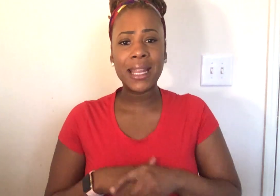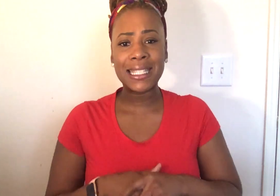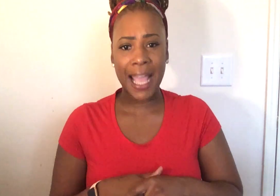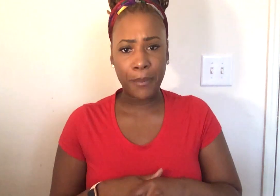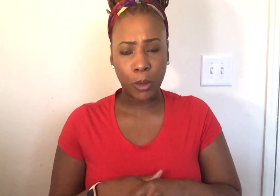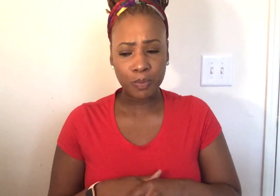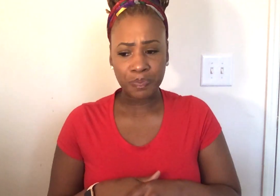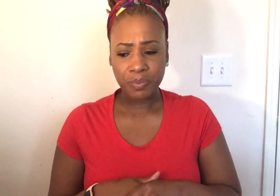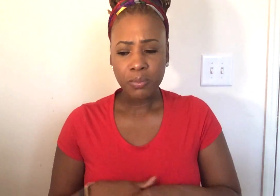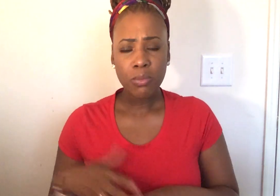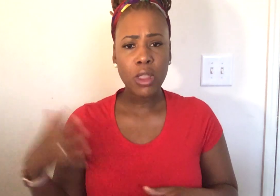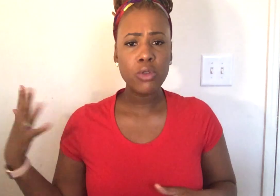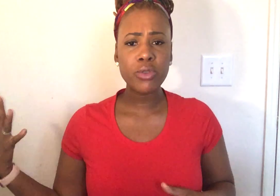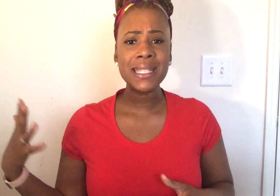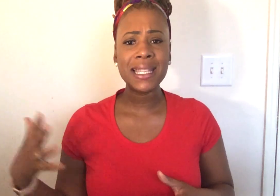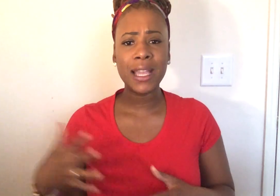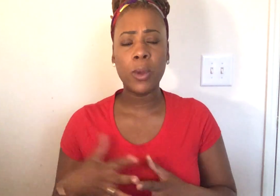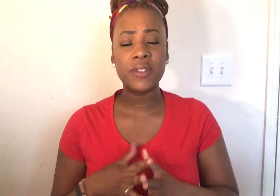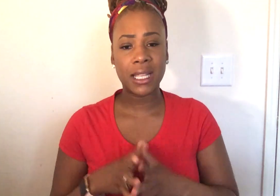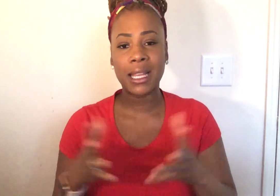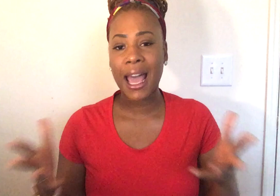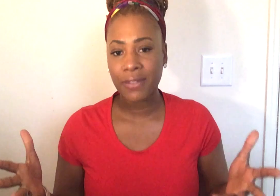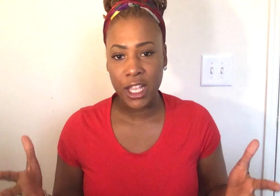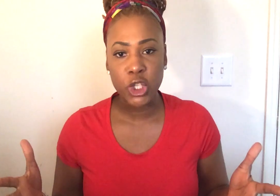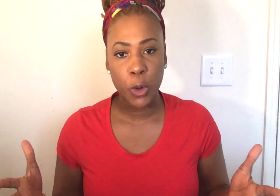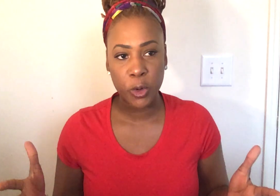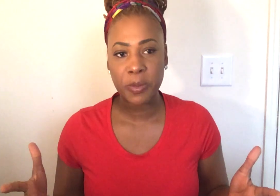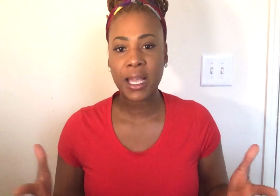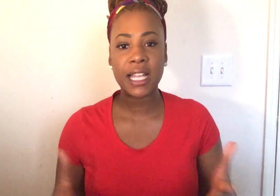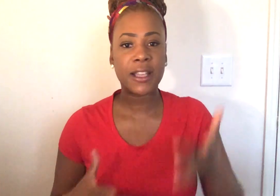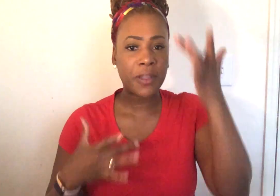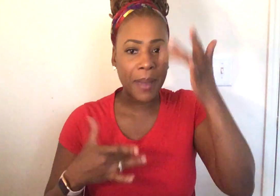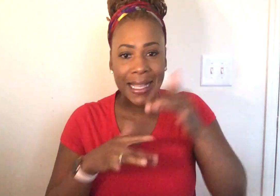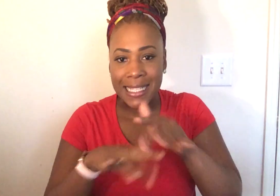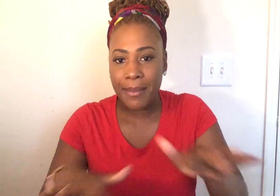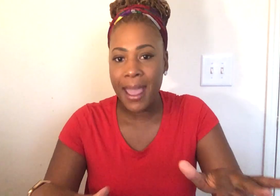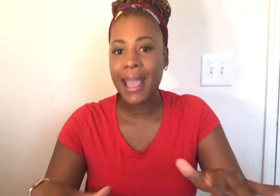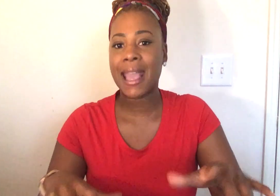example recently we've seen a lot of the interpreters because of the pandemic and